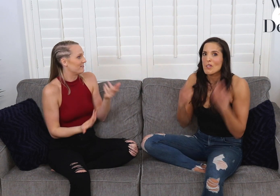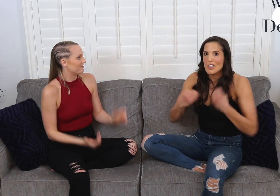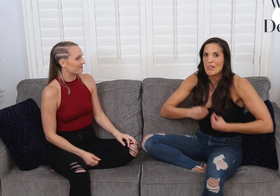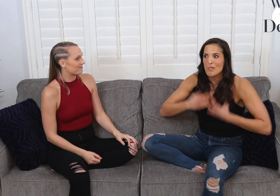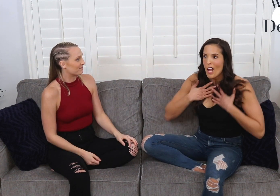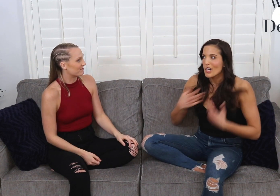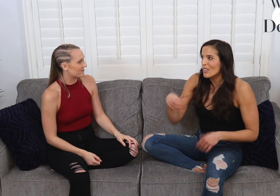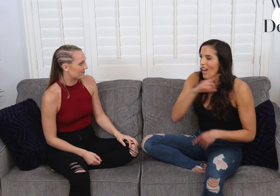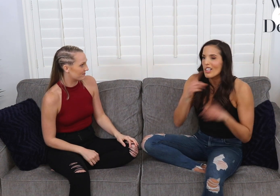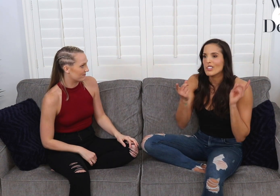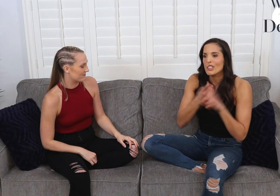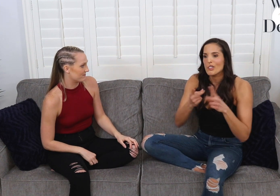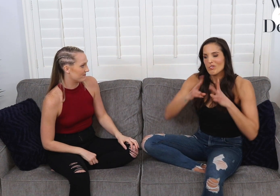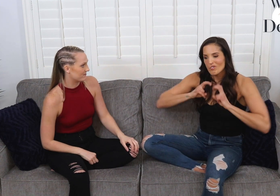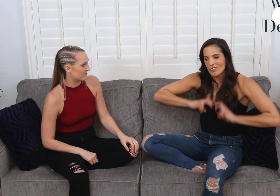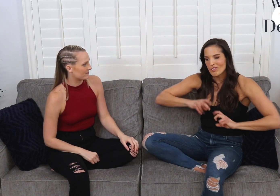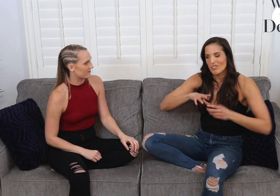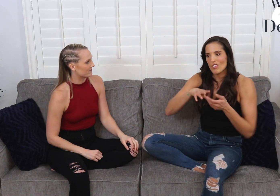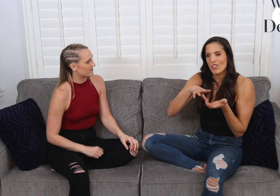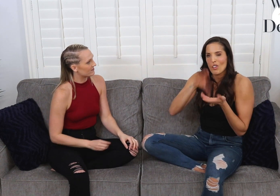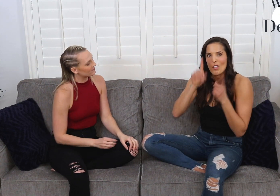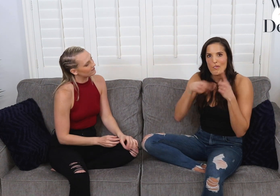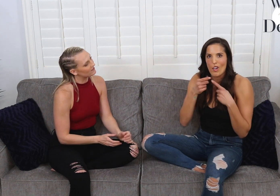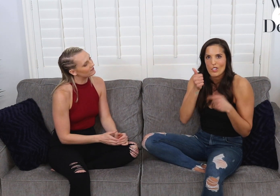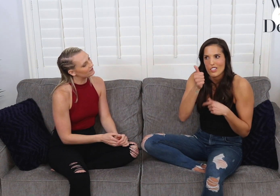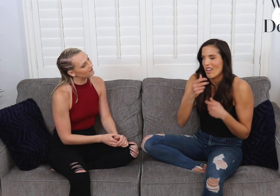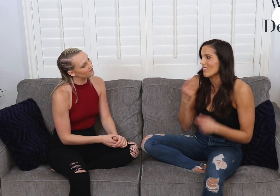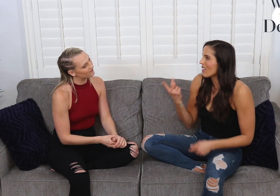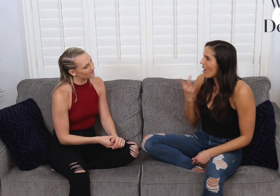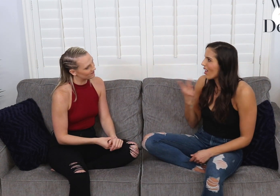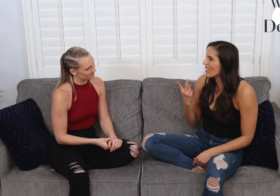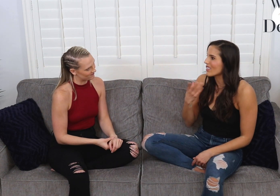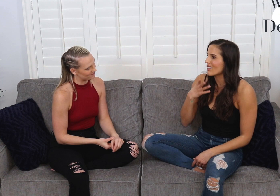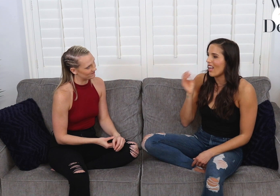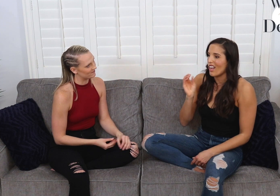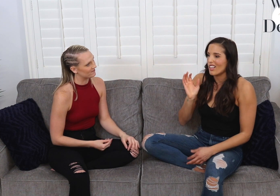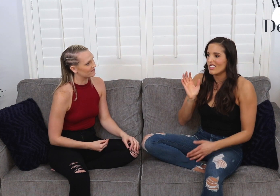Yeah, and we hope to inspire you to unpack and learn about yourselves and us